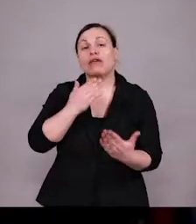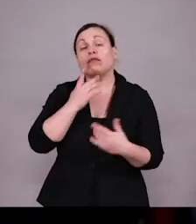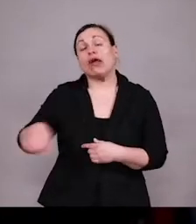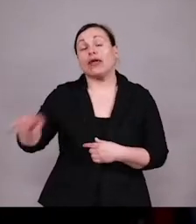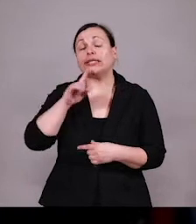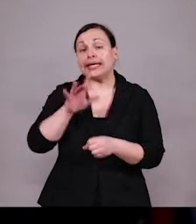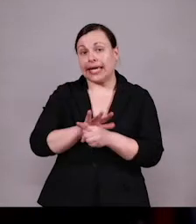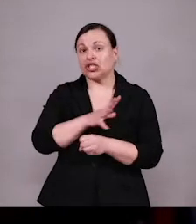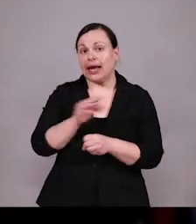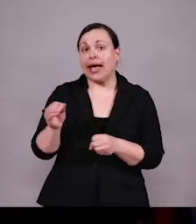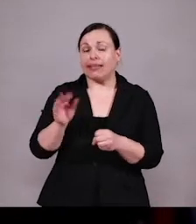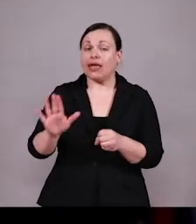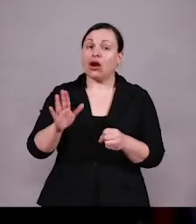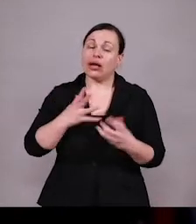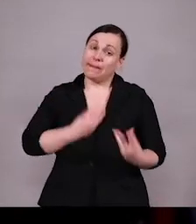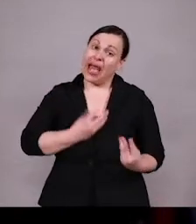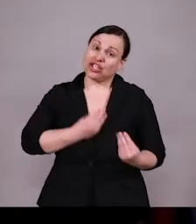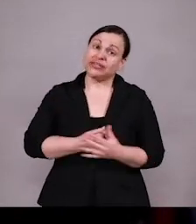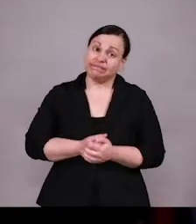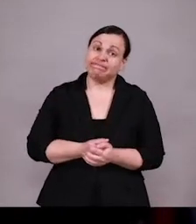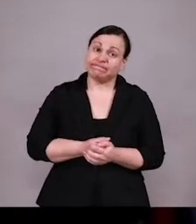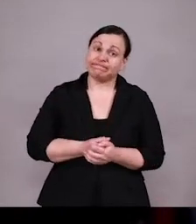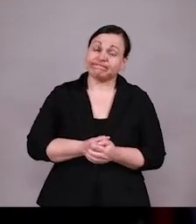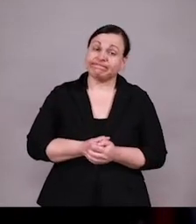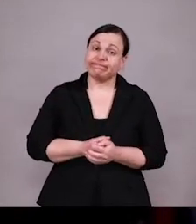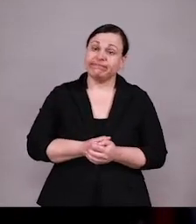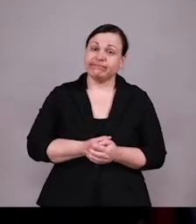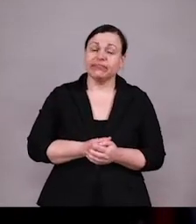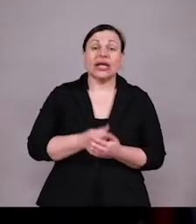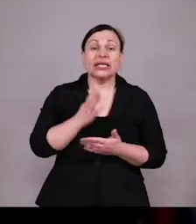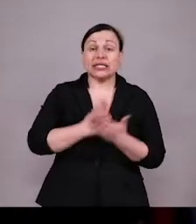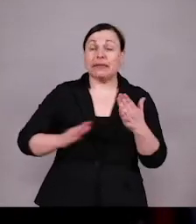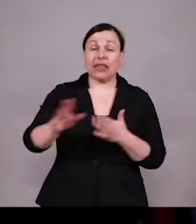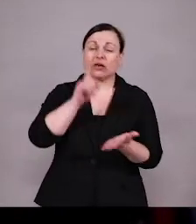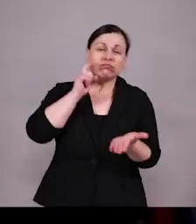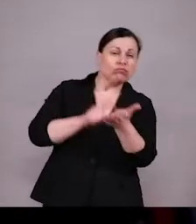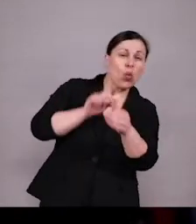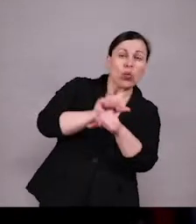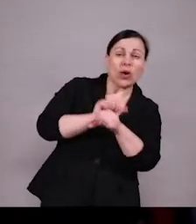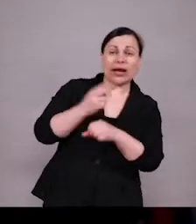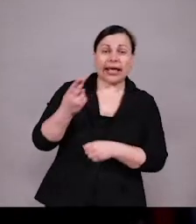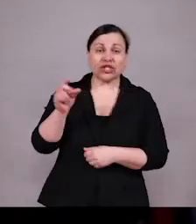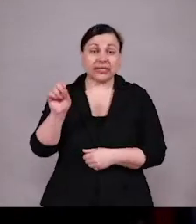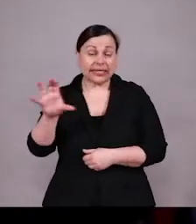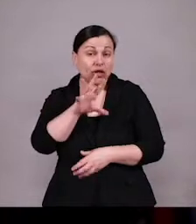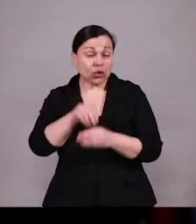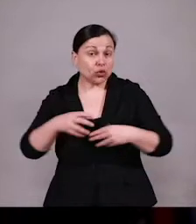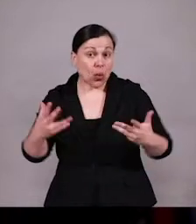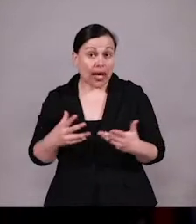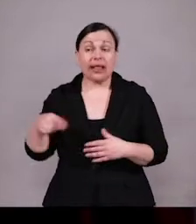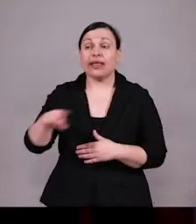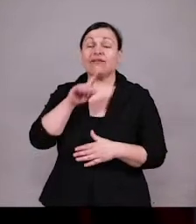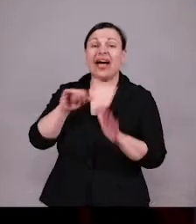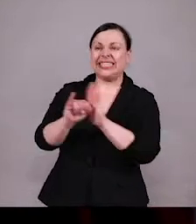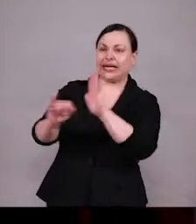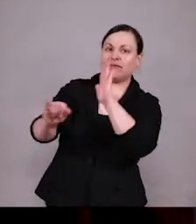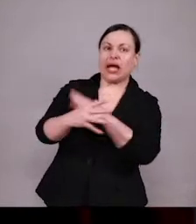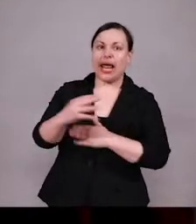their dedication and compassion. Among some of their noteworthy work, HSC has been: Identifying and